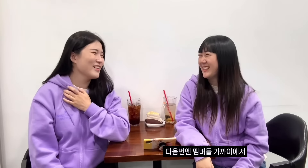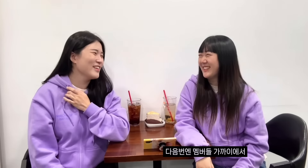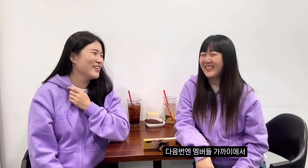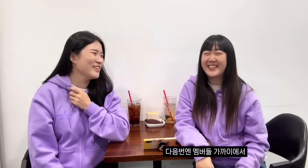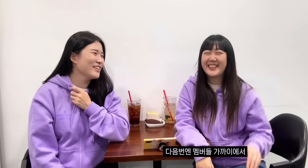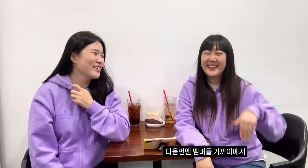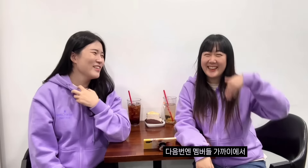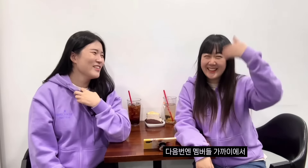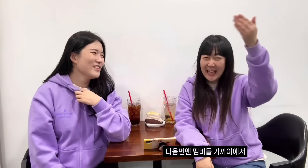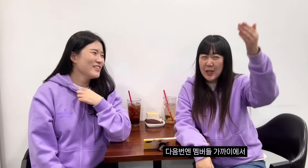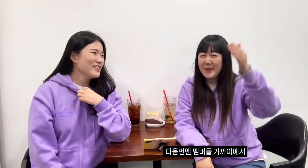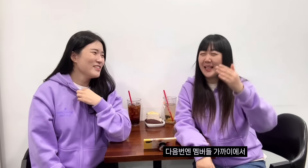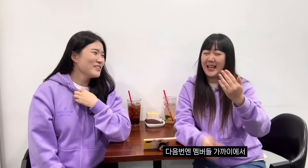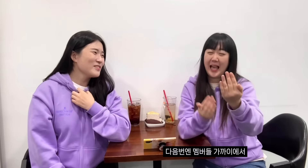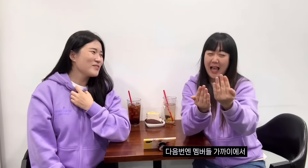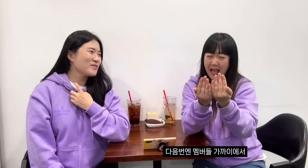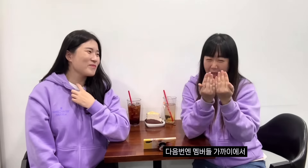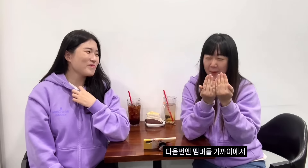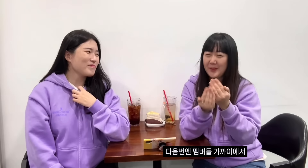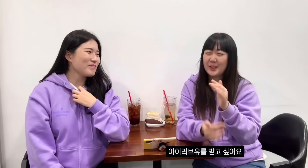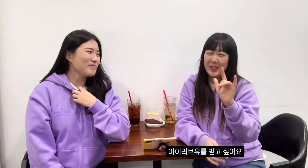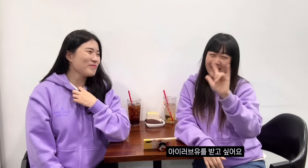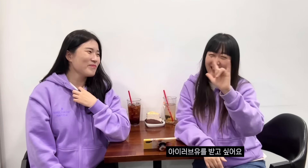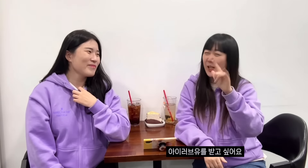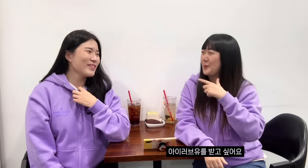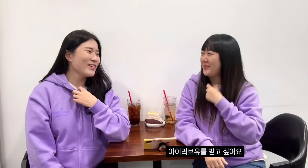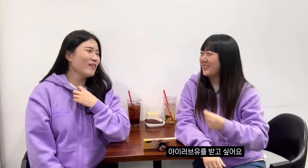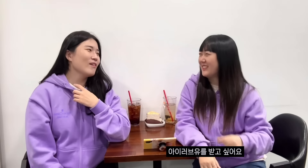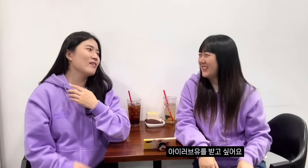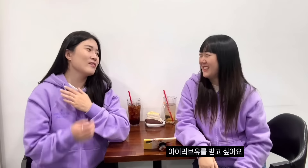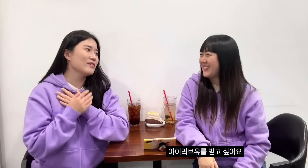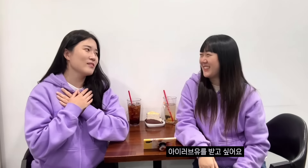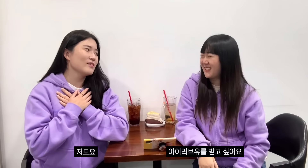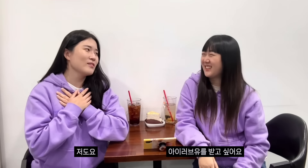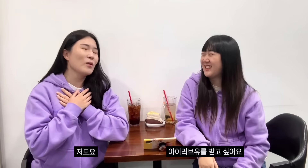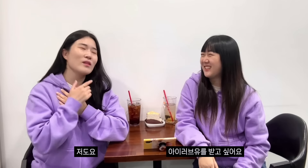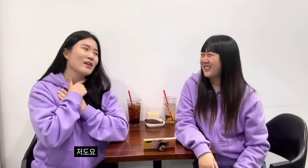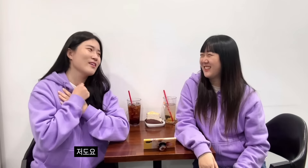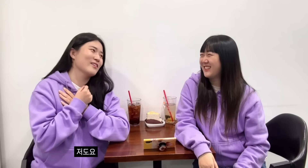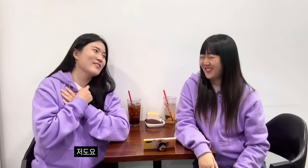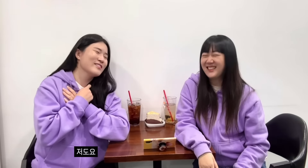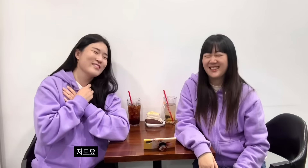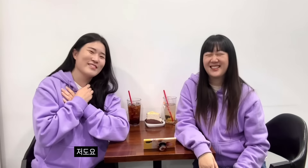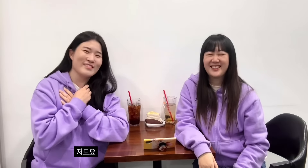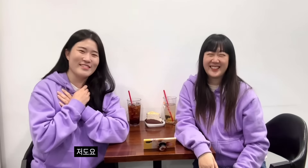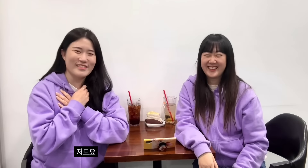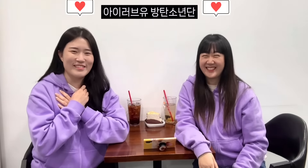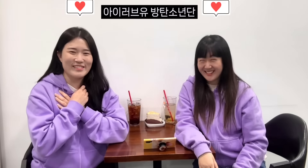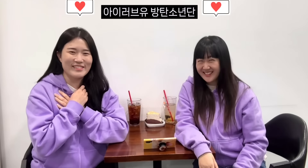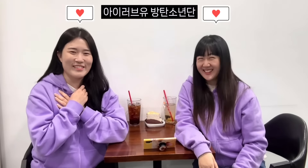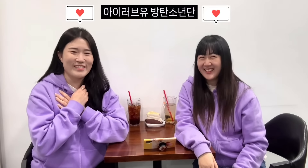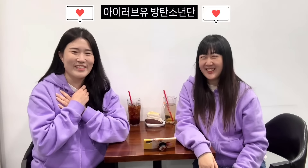Me too. Next time, I want to receive I Love You near the members. Me too